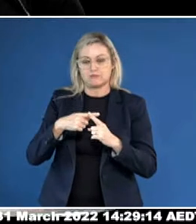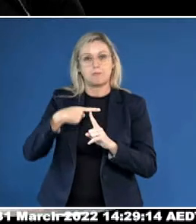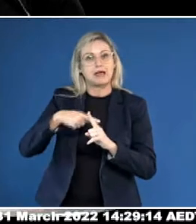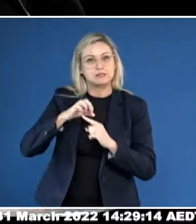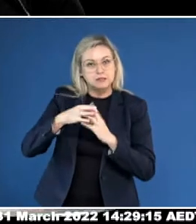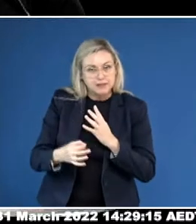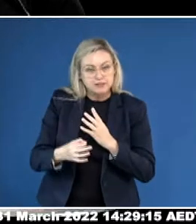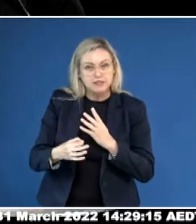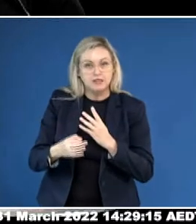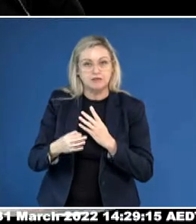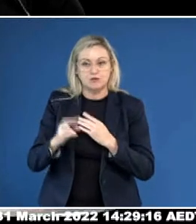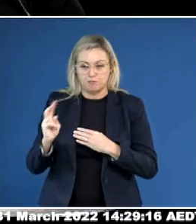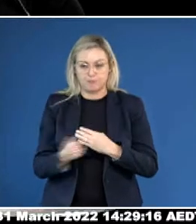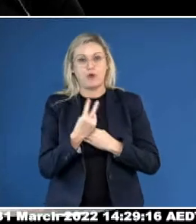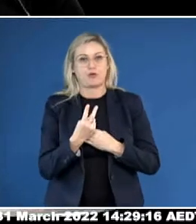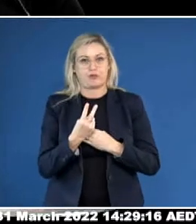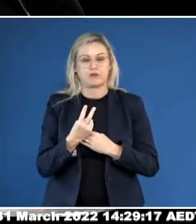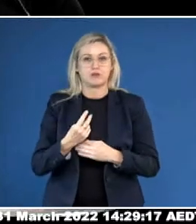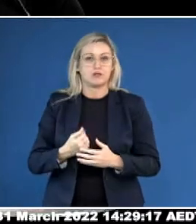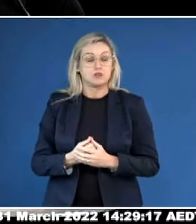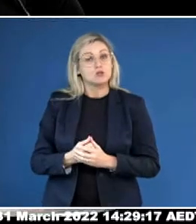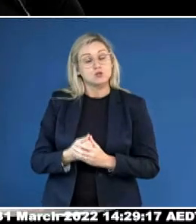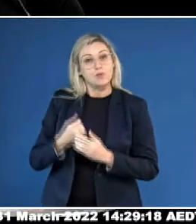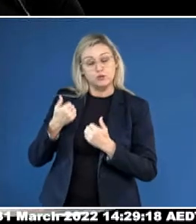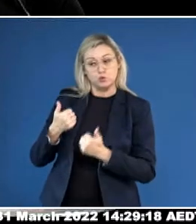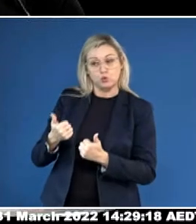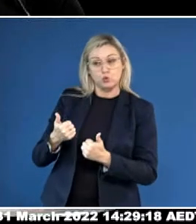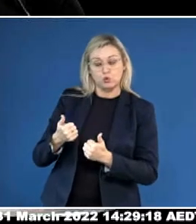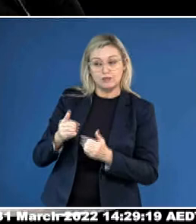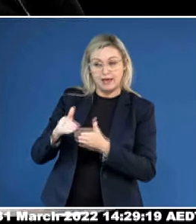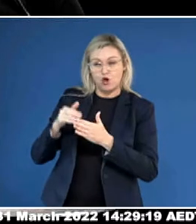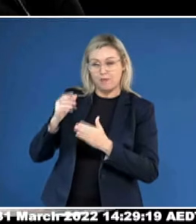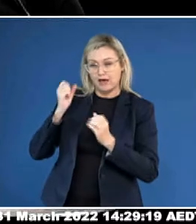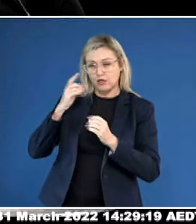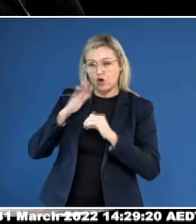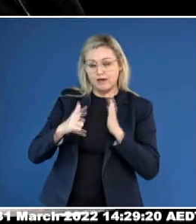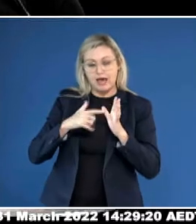So it's a good tool, I guess, to understand how ableism and sexism aren't separate